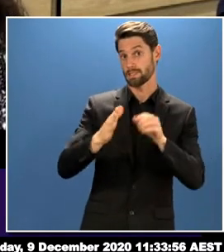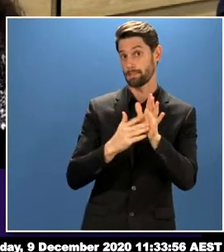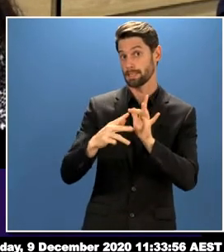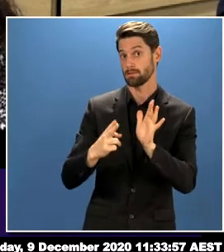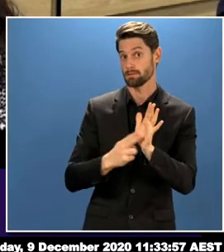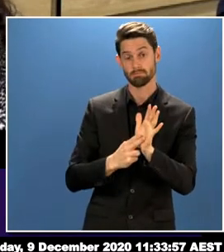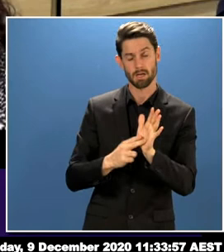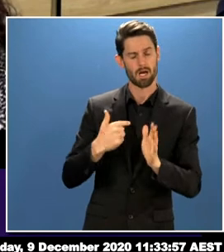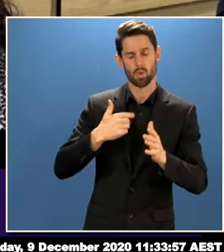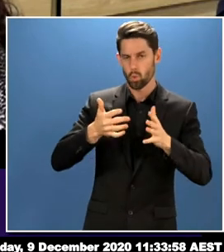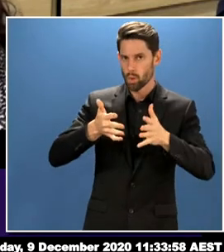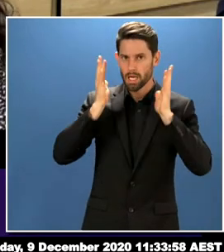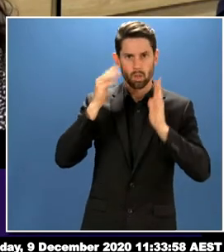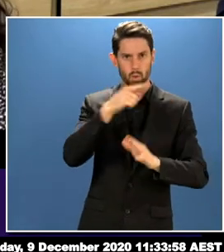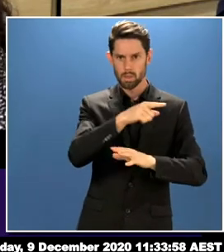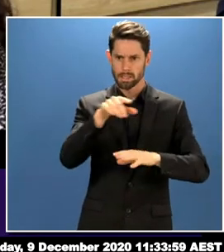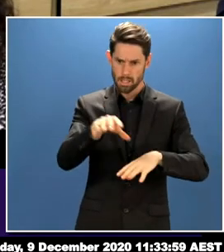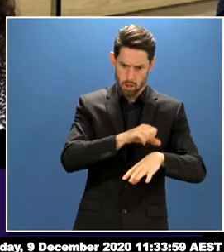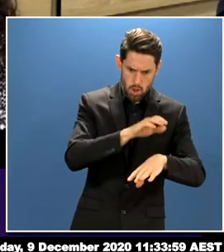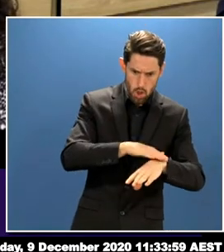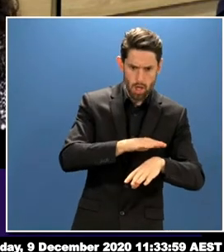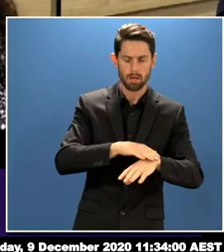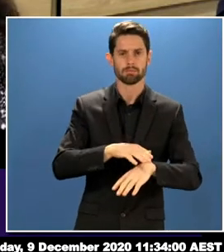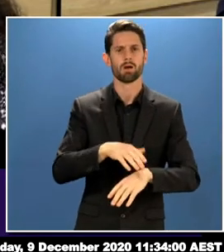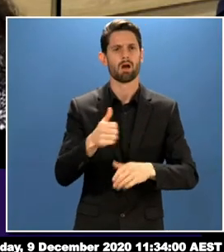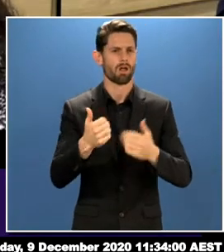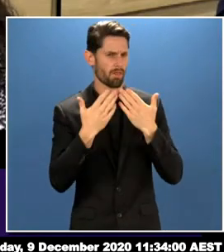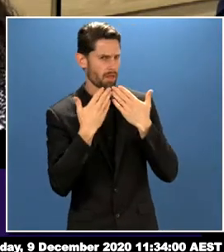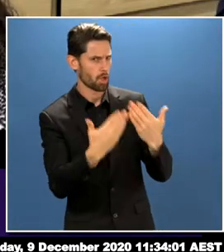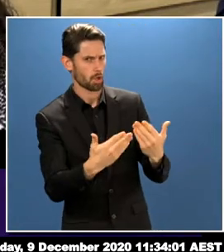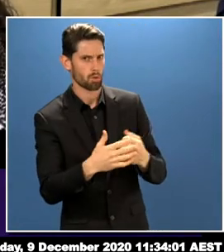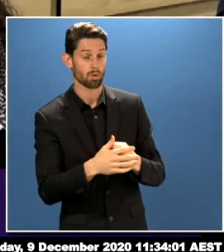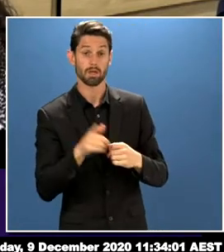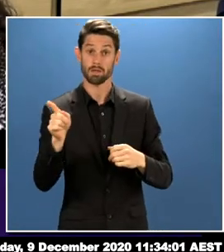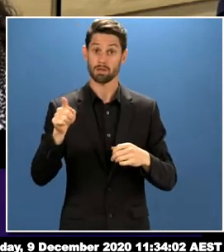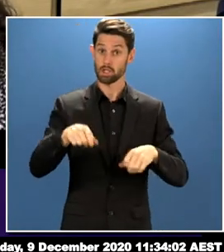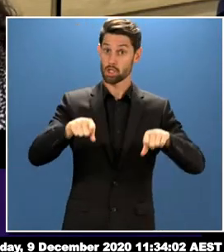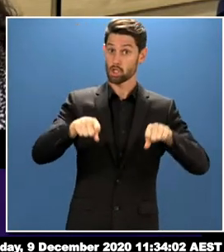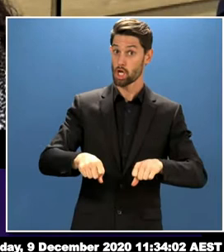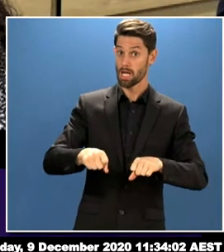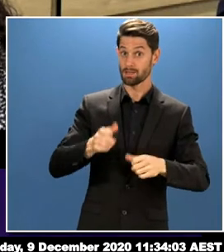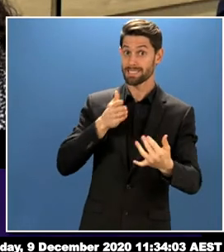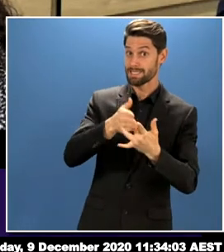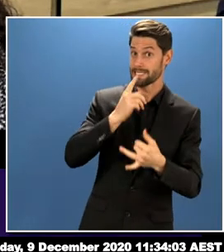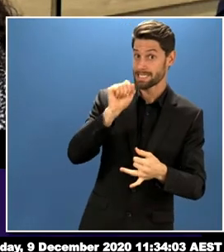comfortable for you to take as much time as you would like. We are very comfortable in you taking as much time as you need